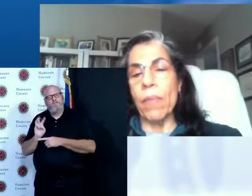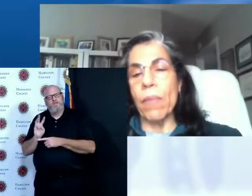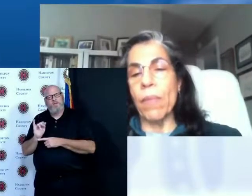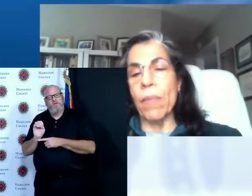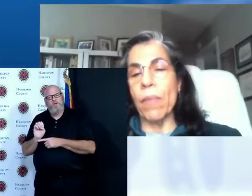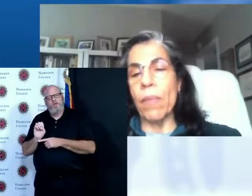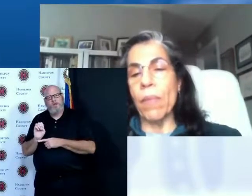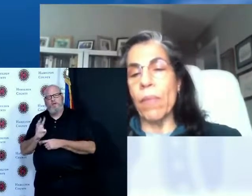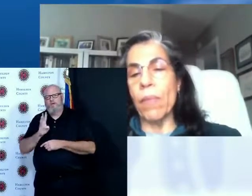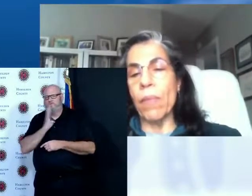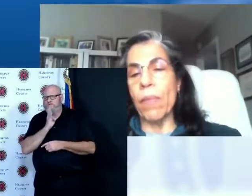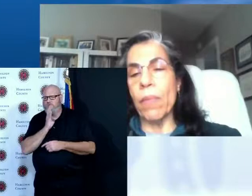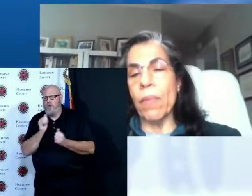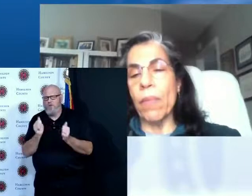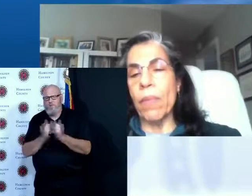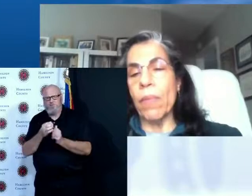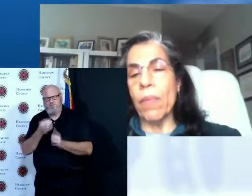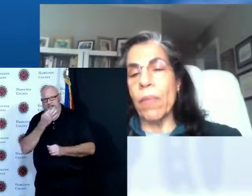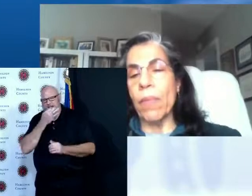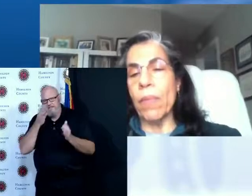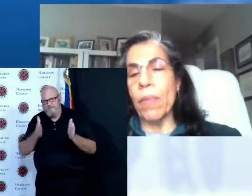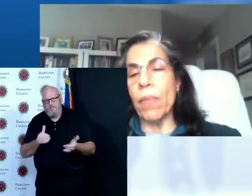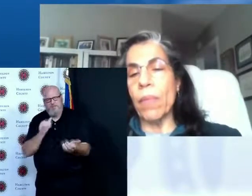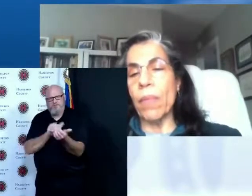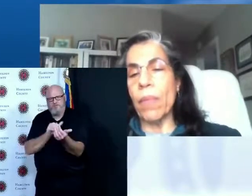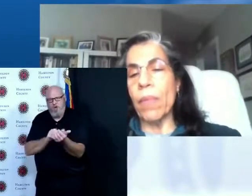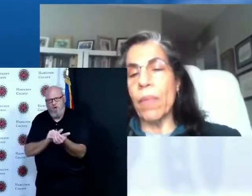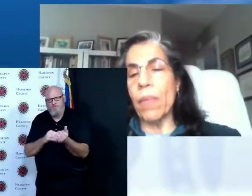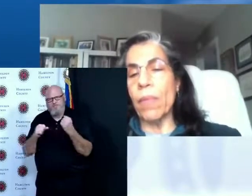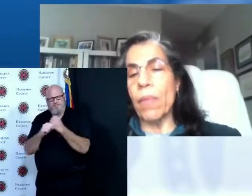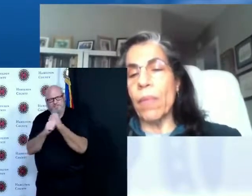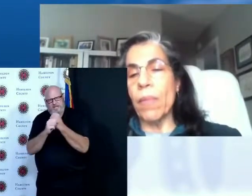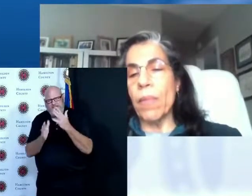I just think that sometimes the logistics of it are complicated the further down you get